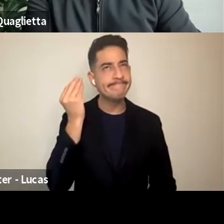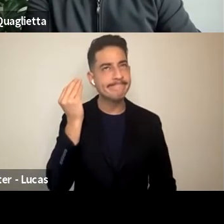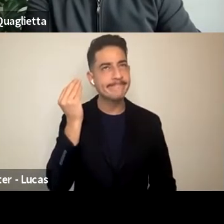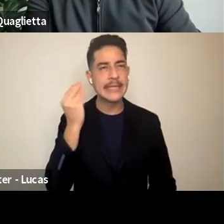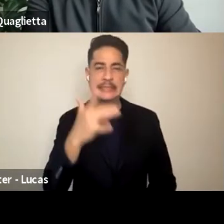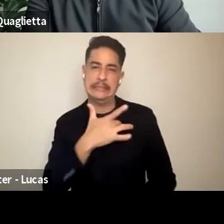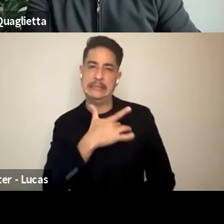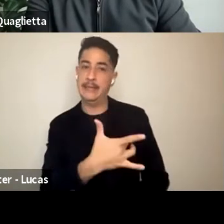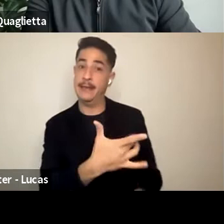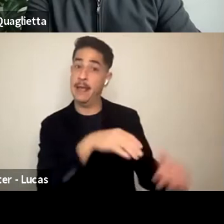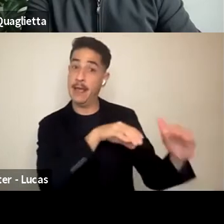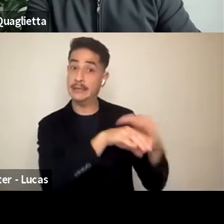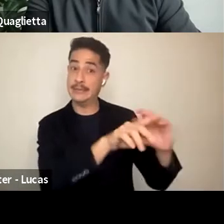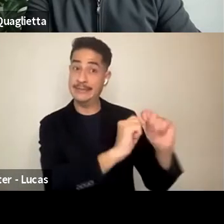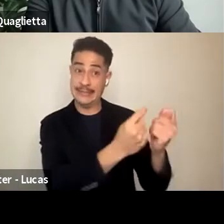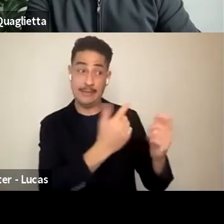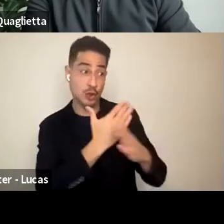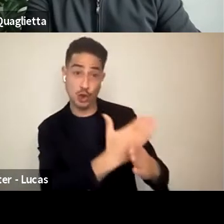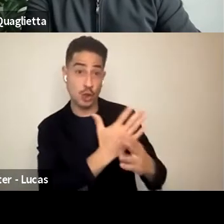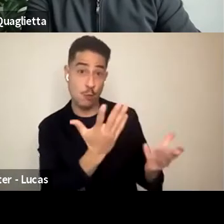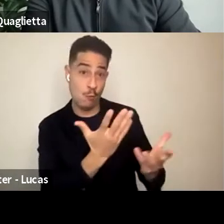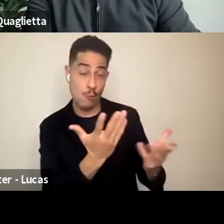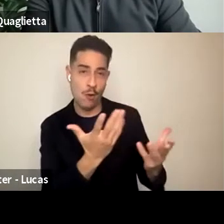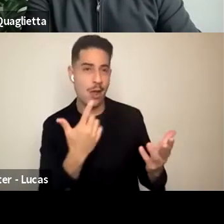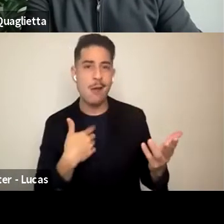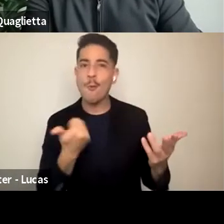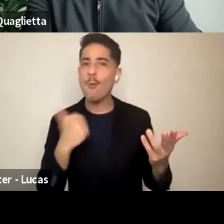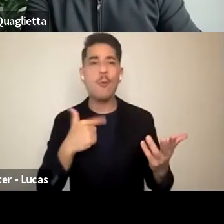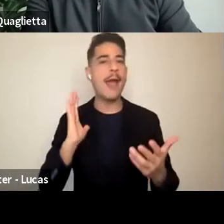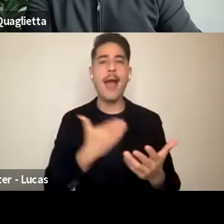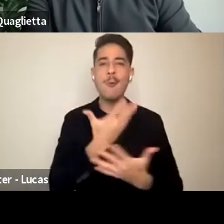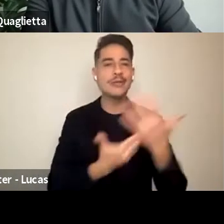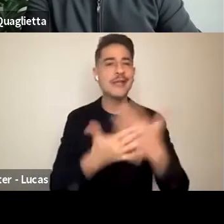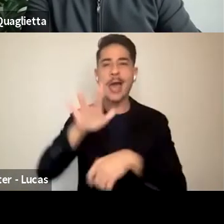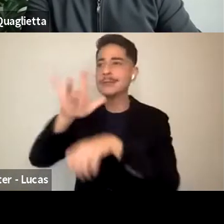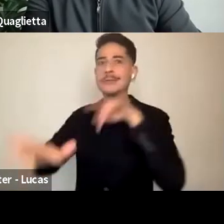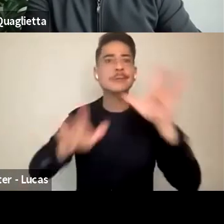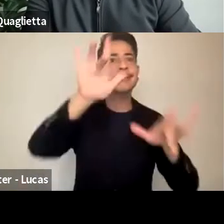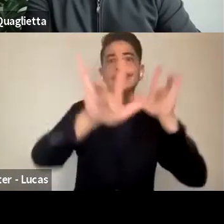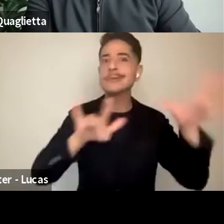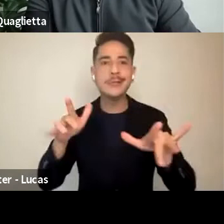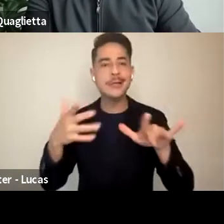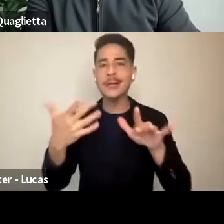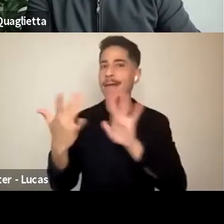accessibility team is that we're always trying to get in everywhere as the accessibility team where you have each